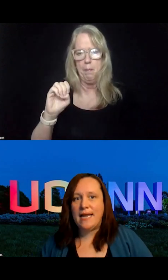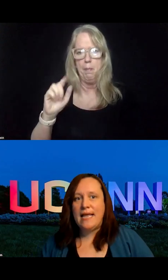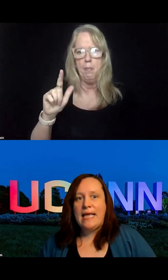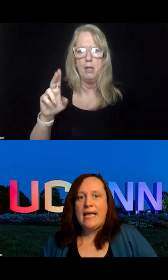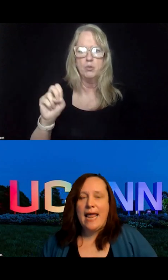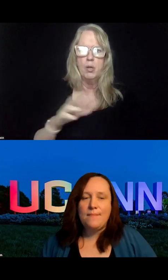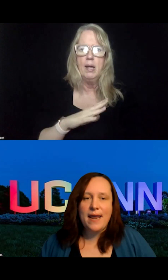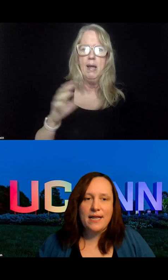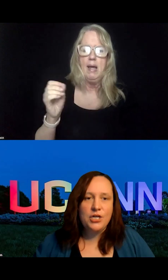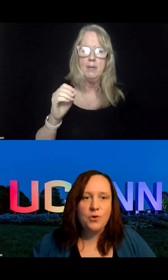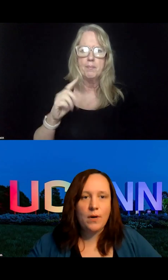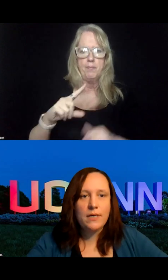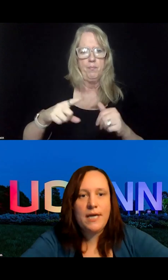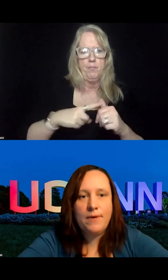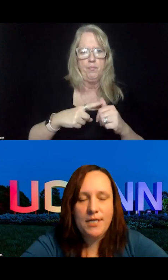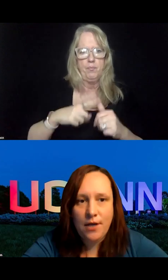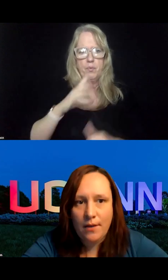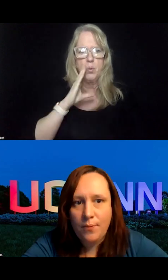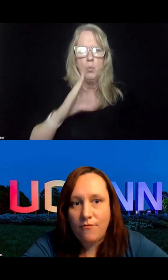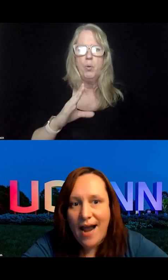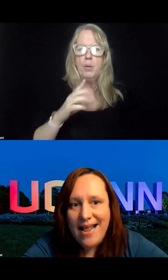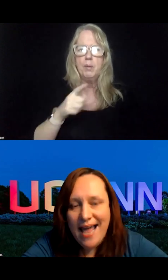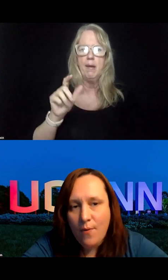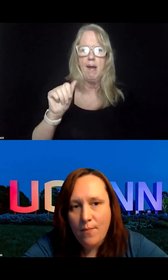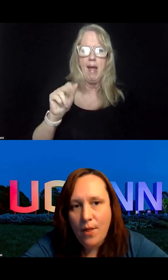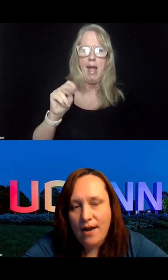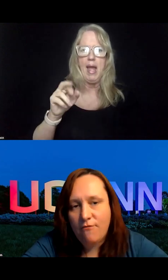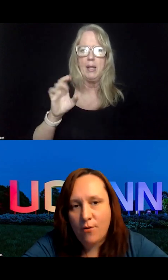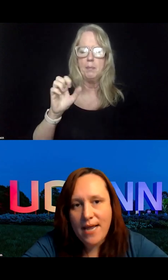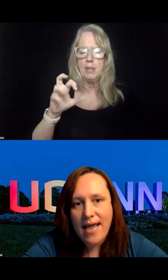THAT THE ANIMATED SHORT, WHICH IS CALLED PROVIDING EQUITABLE AND AFFIRMING